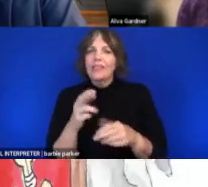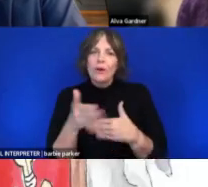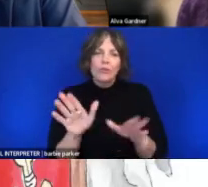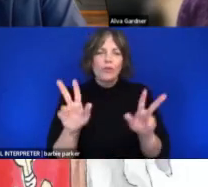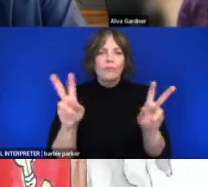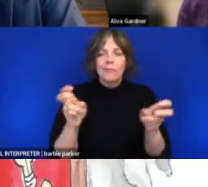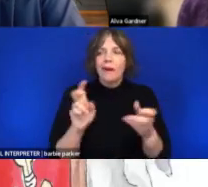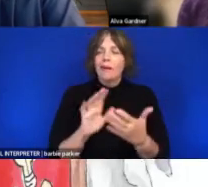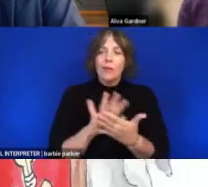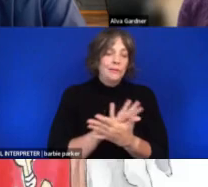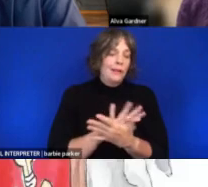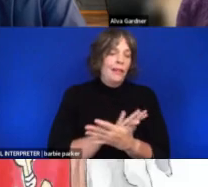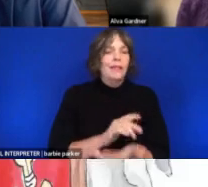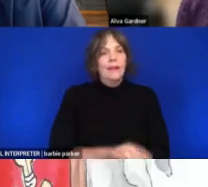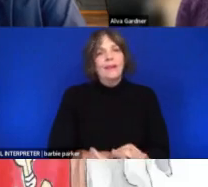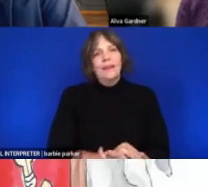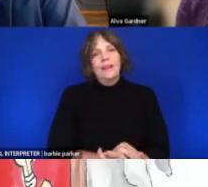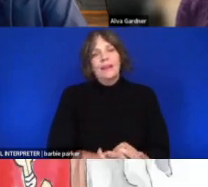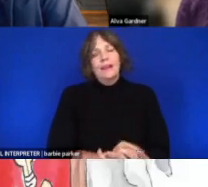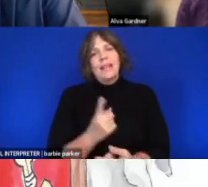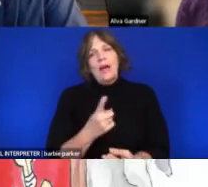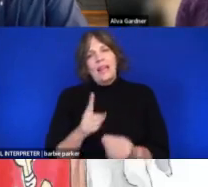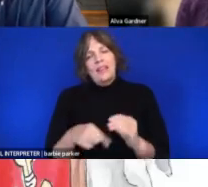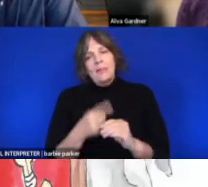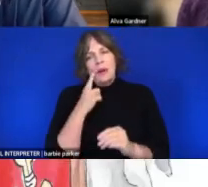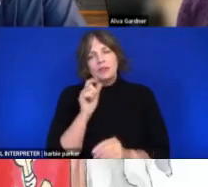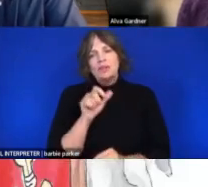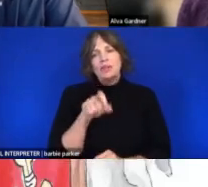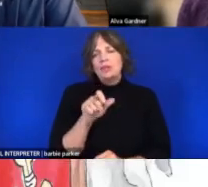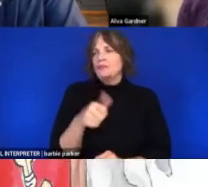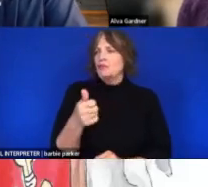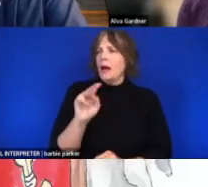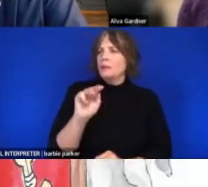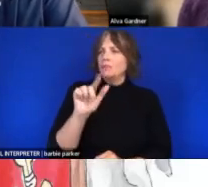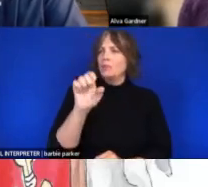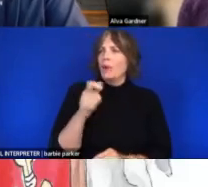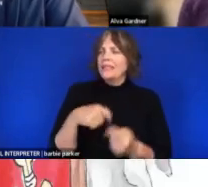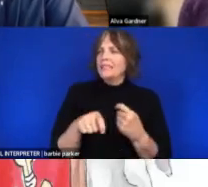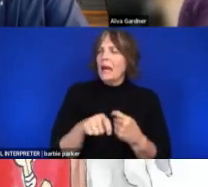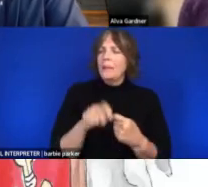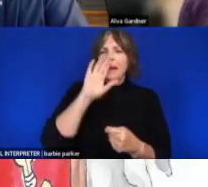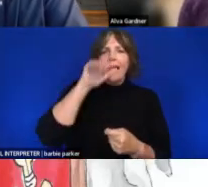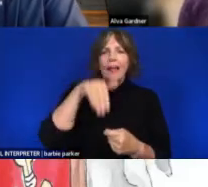moles instead, but I think elephants are more majestic, and our system certainly is majestic. So let's really think